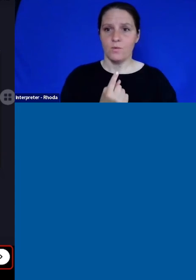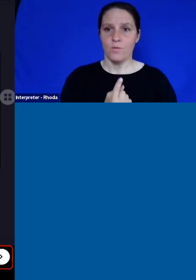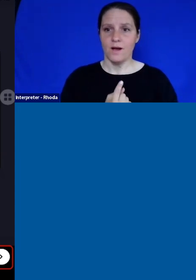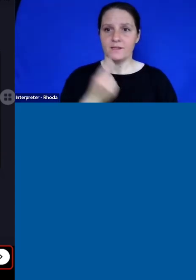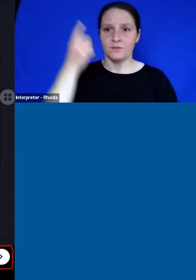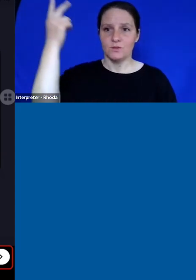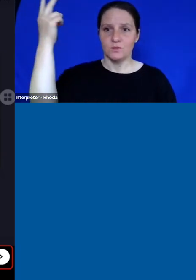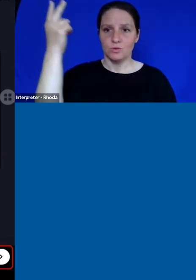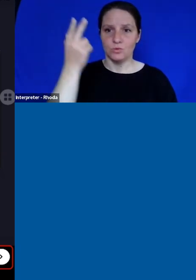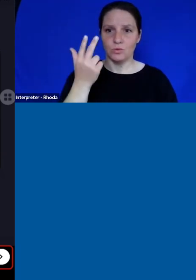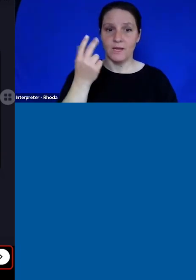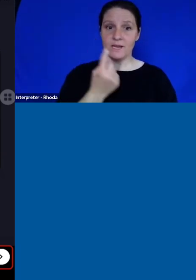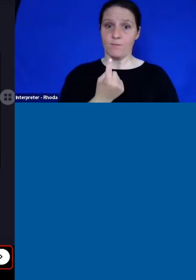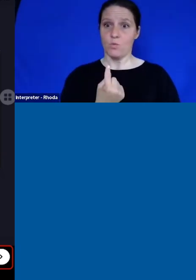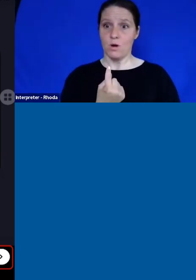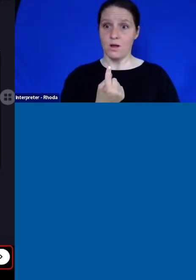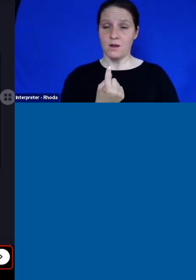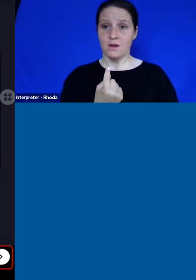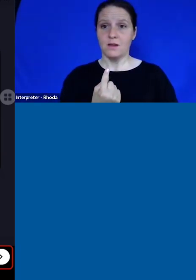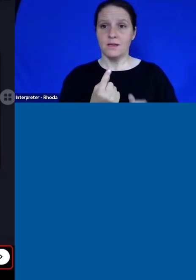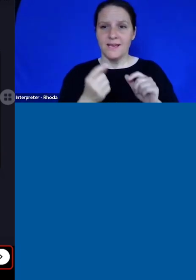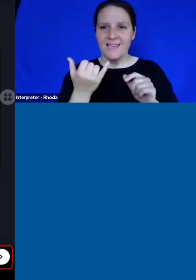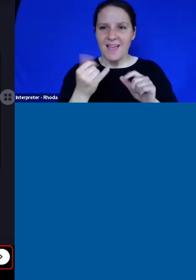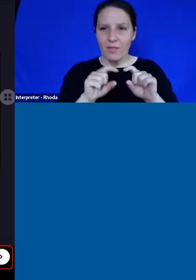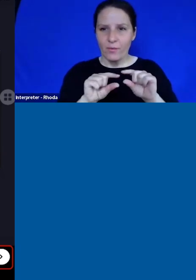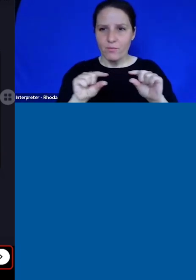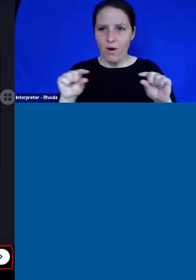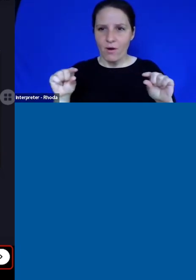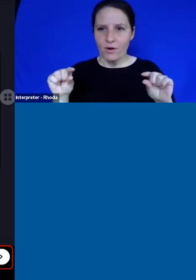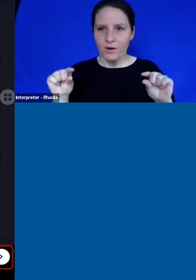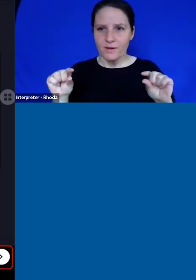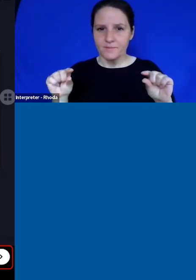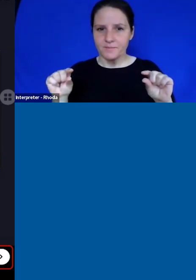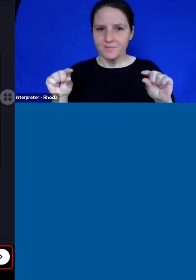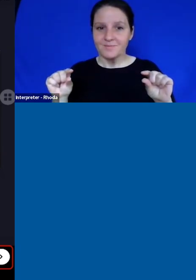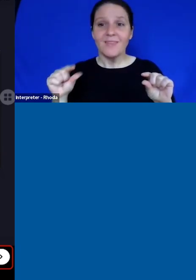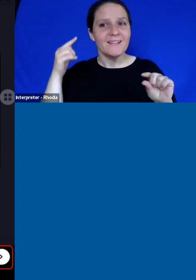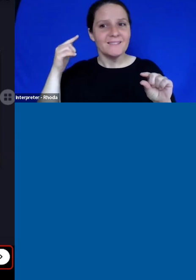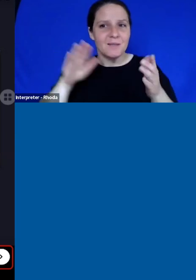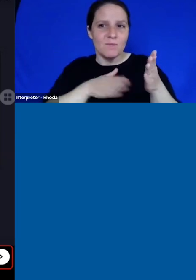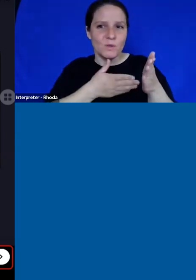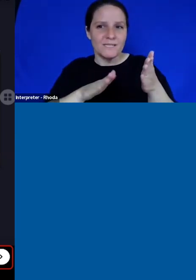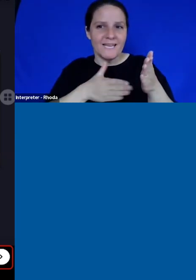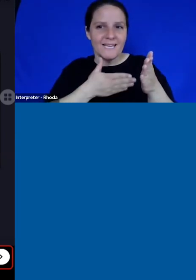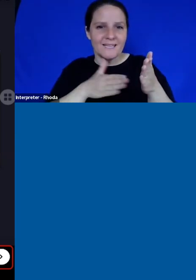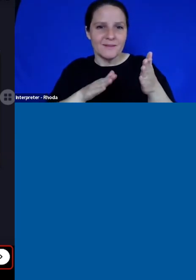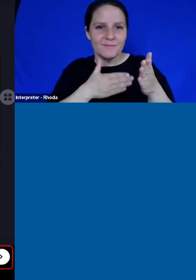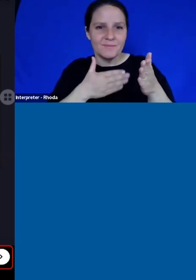you'll see that there's a yellow bar that kind of popped up. That's the music file. You have to click that little arrow